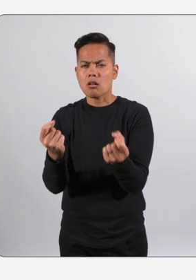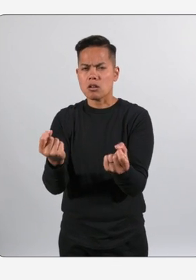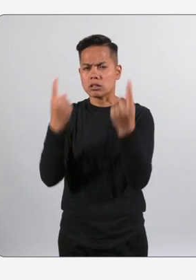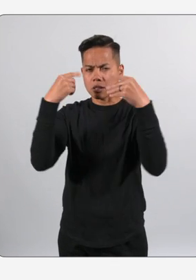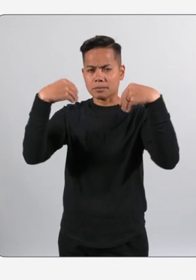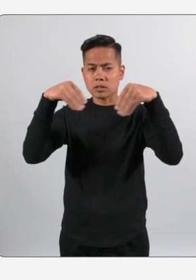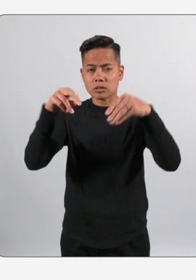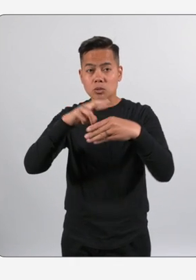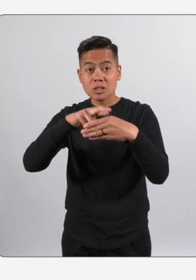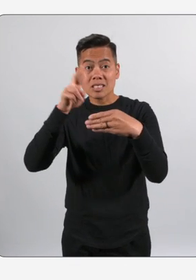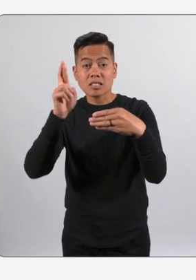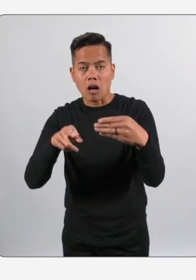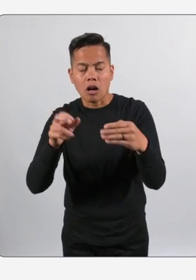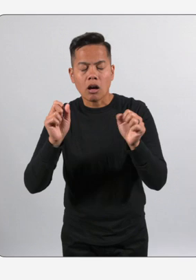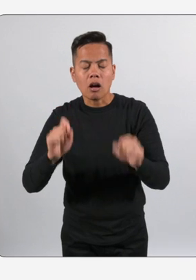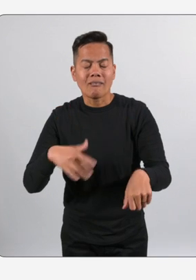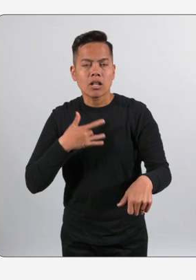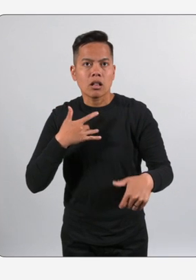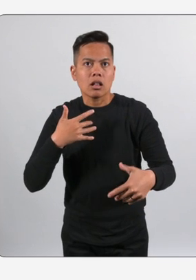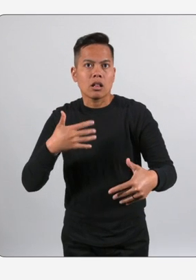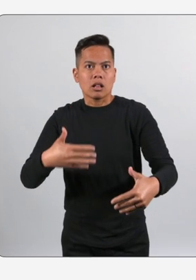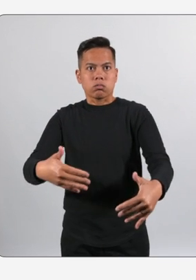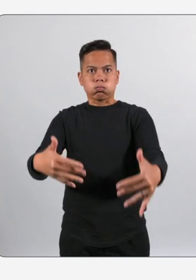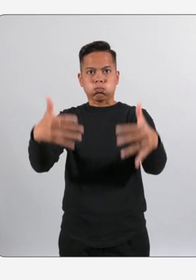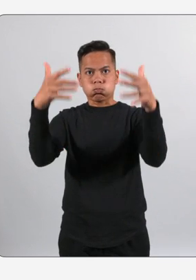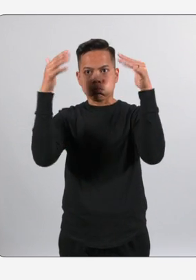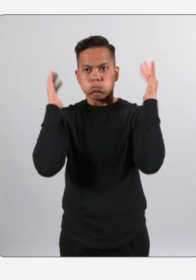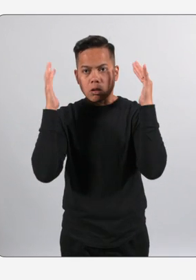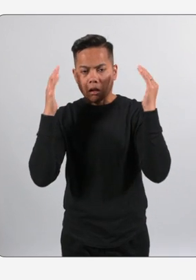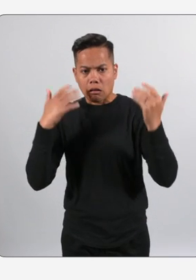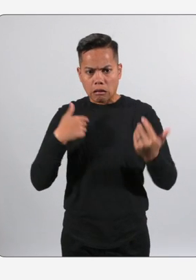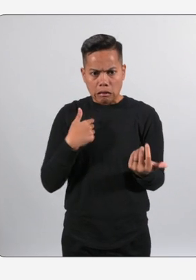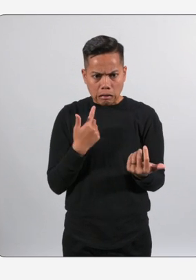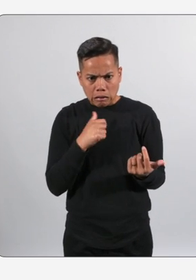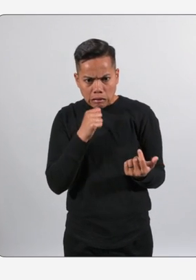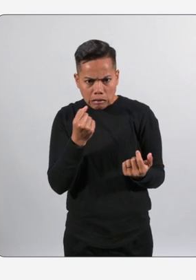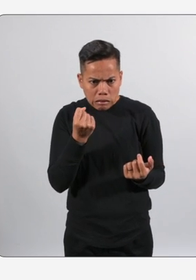results can be overwhelming and you don't always feel you have the expertise or time to do it right.